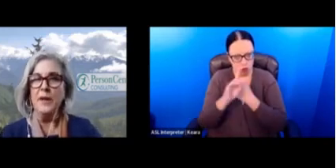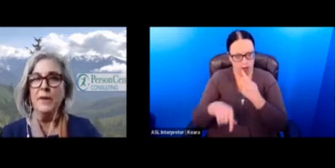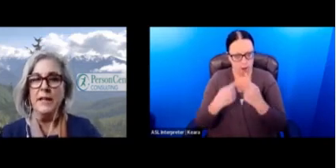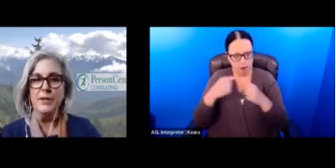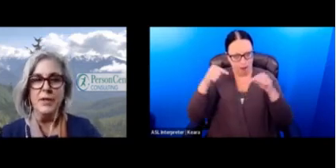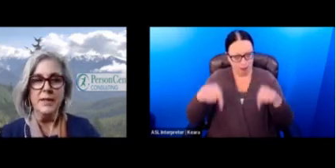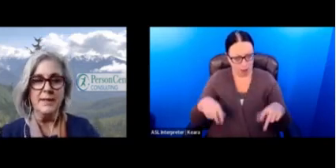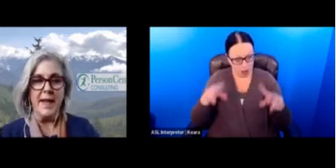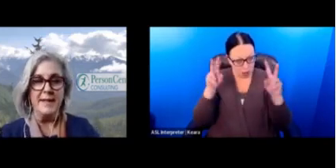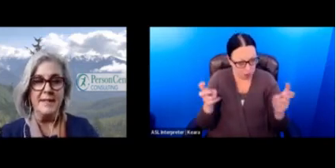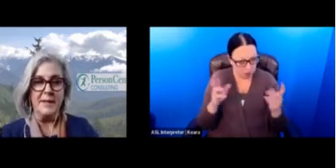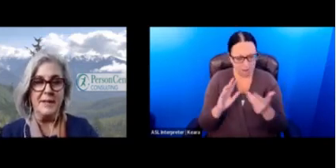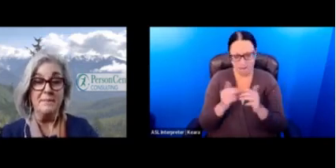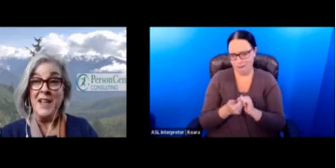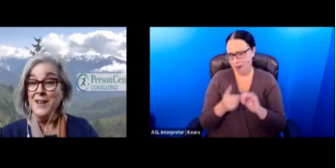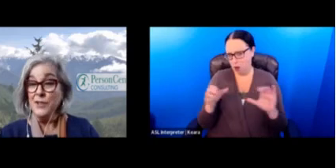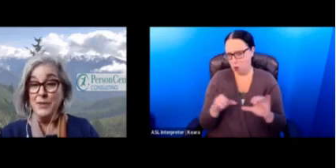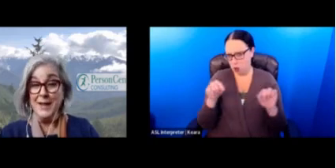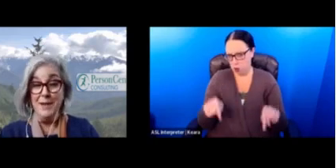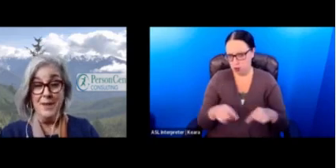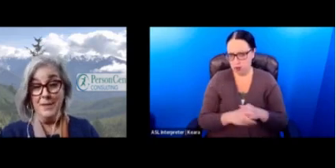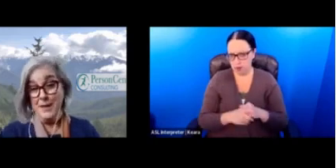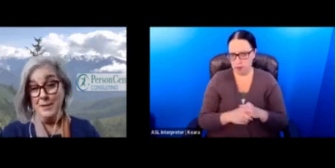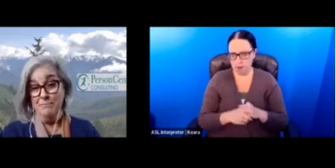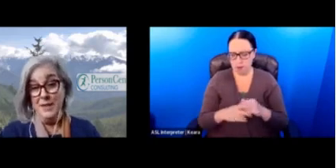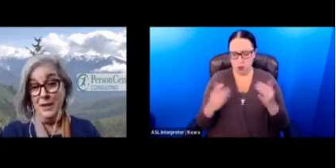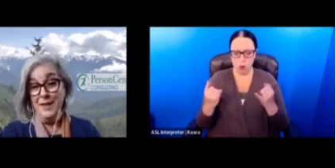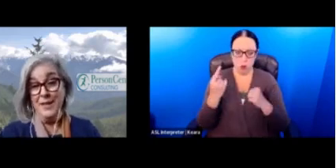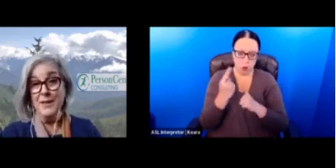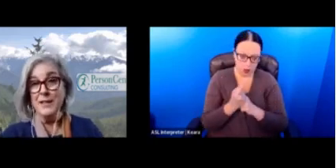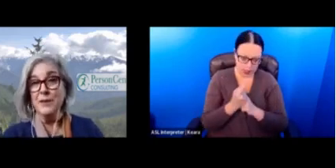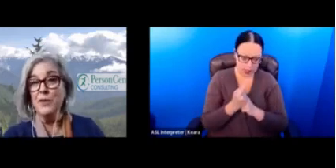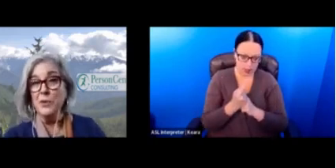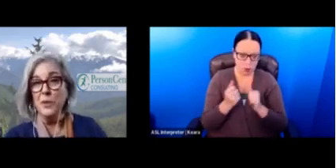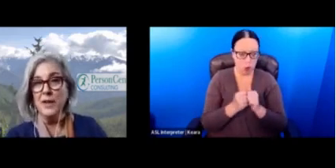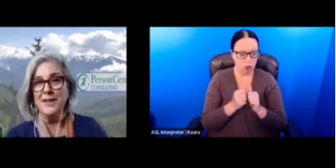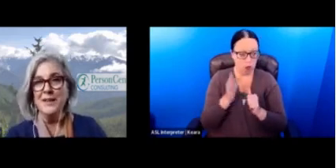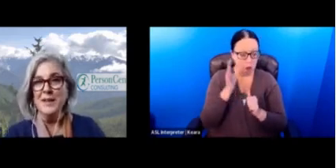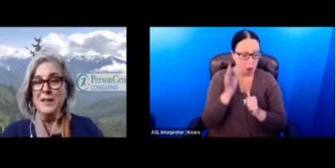conversation a little further along. So on the next slide, we'll just mention briefly that.